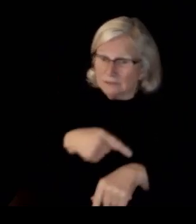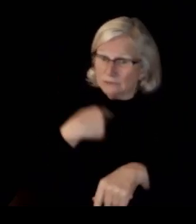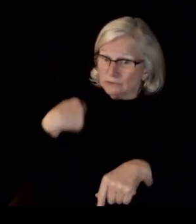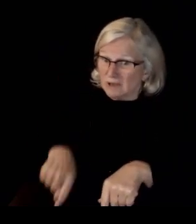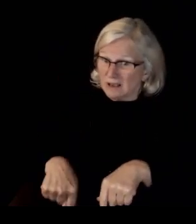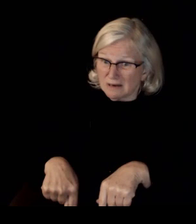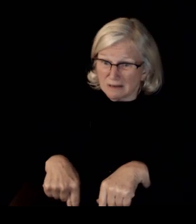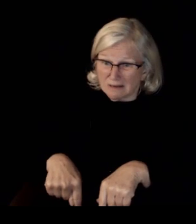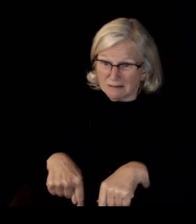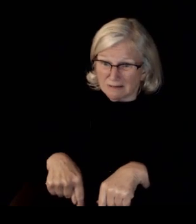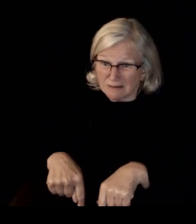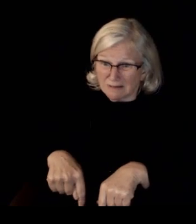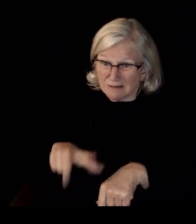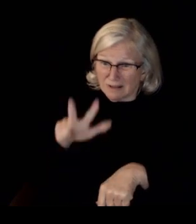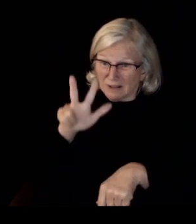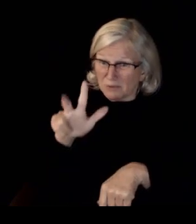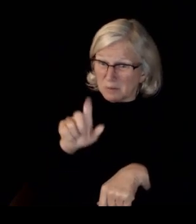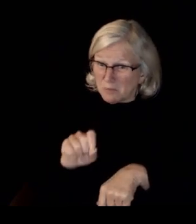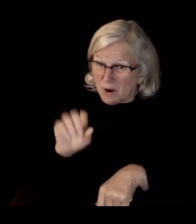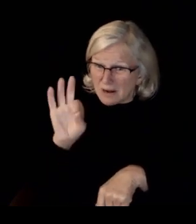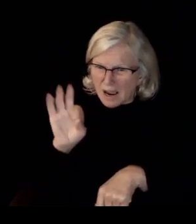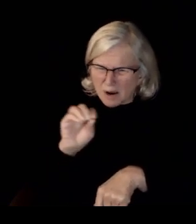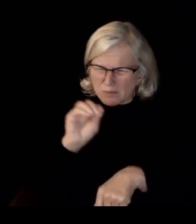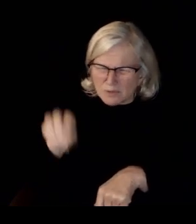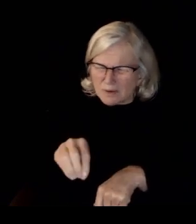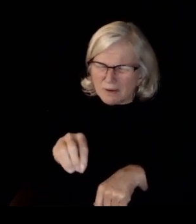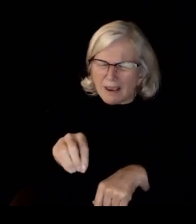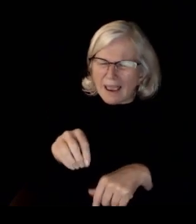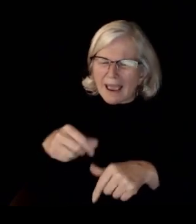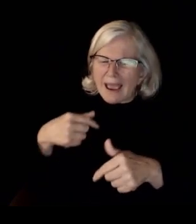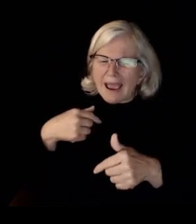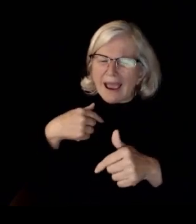Commissioner Malcolm: Well i'm going to let Kris talk about the case fatality rates which